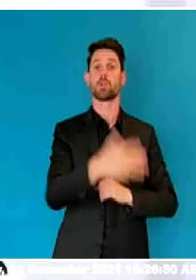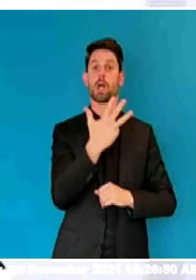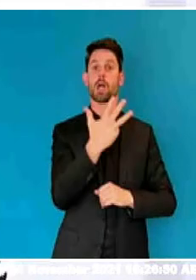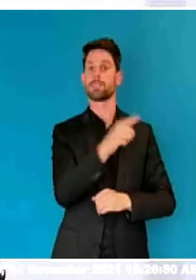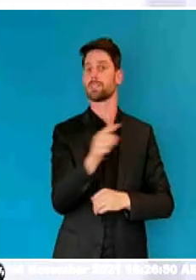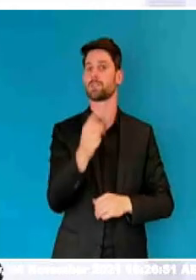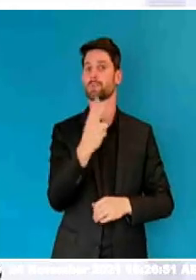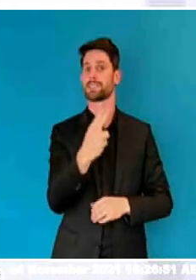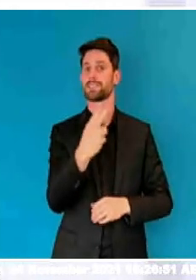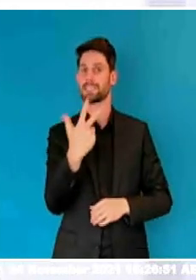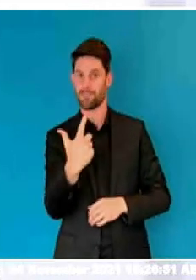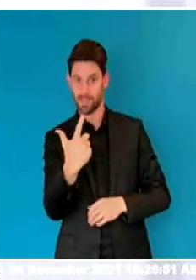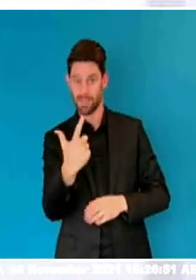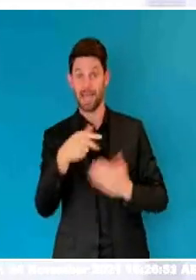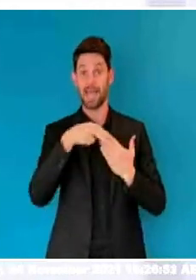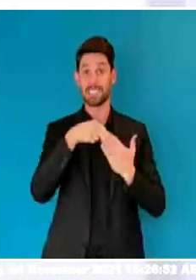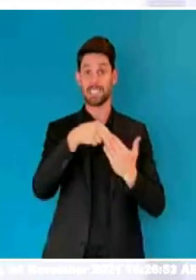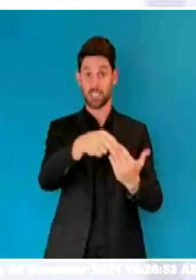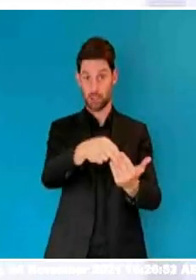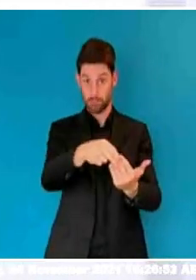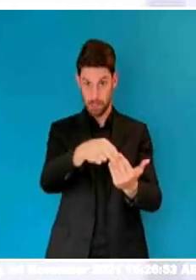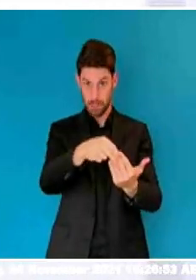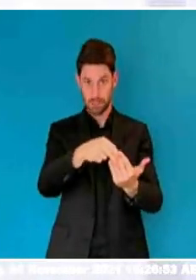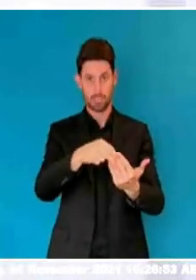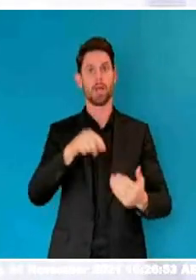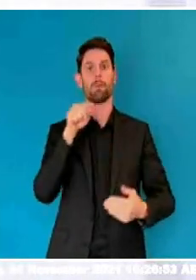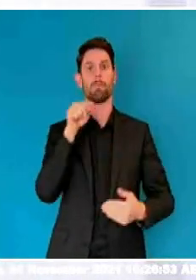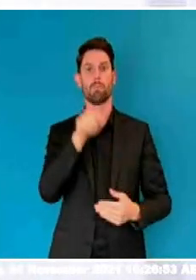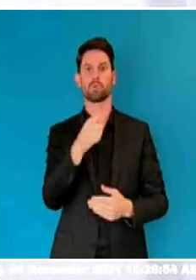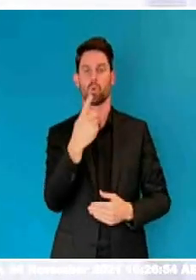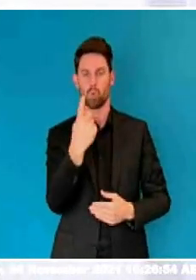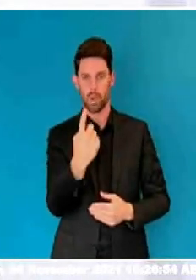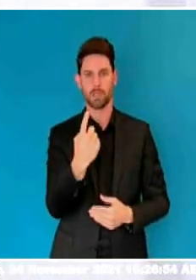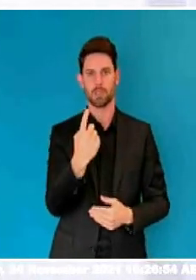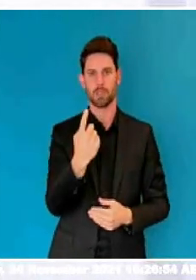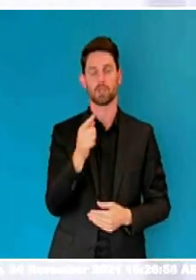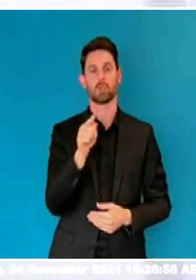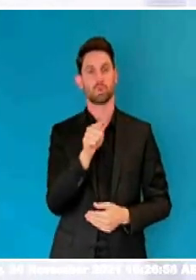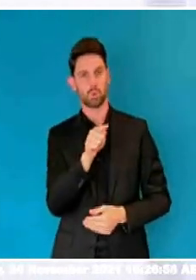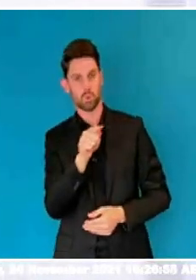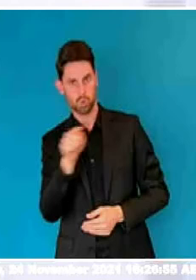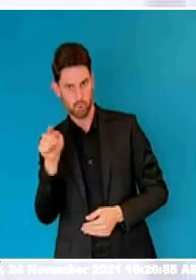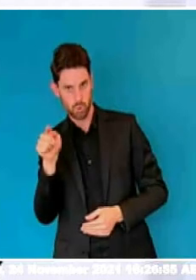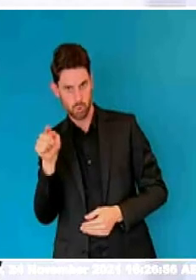annexures 19 27.1 through to 19 27.8.